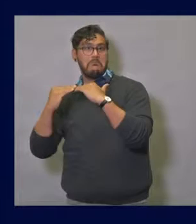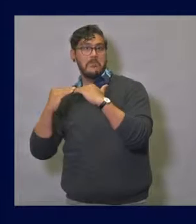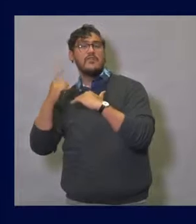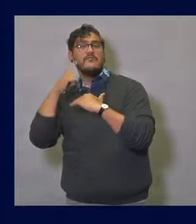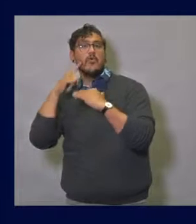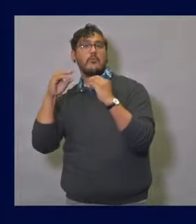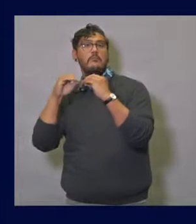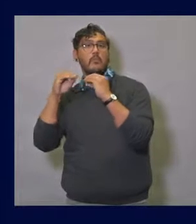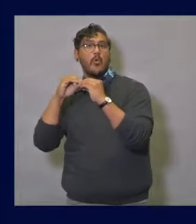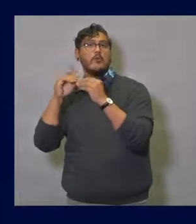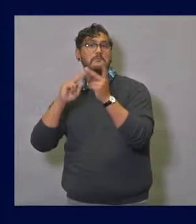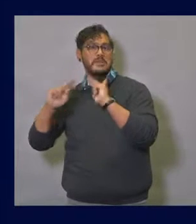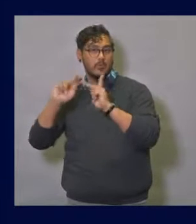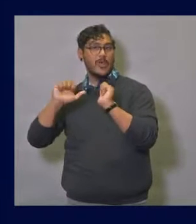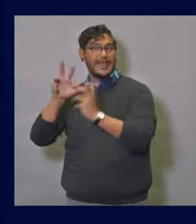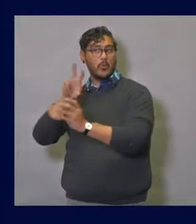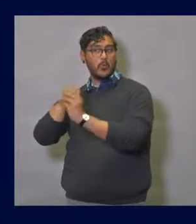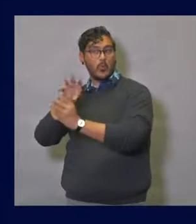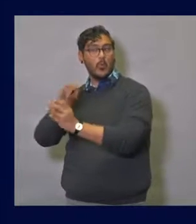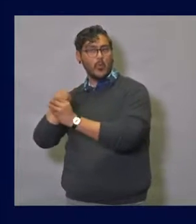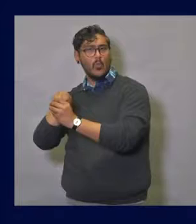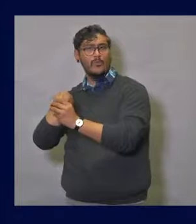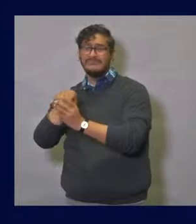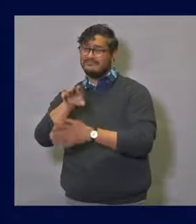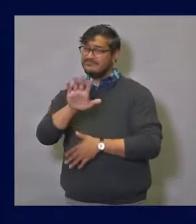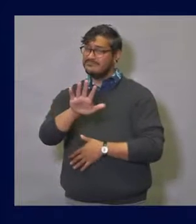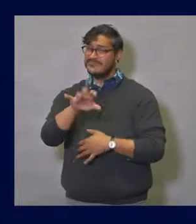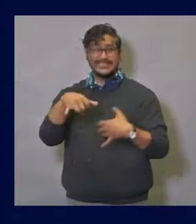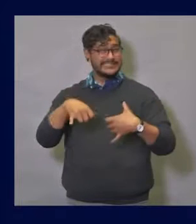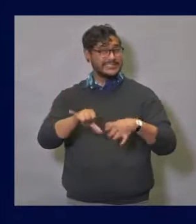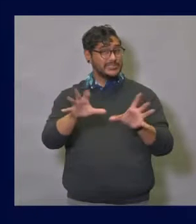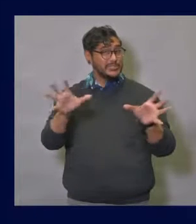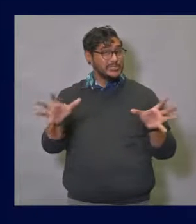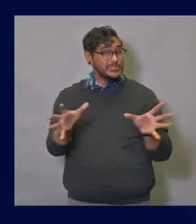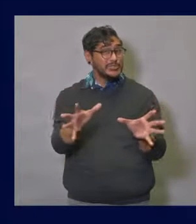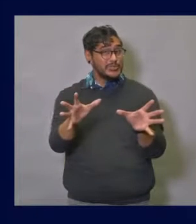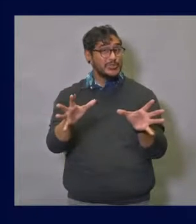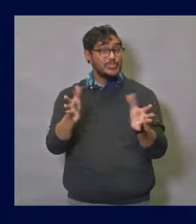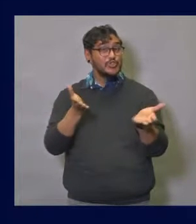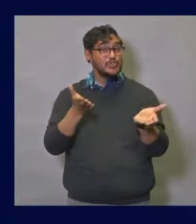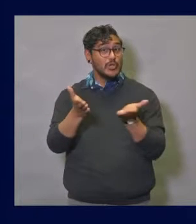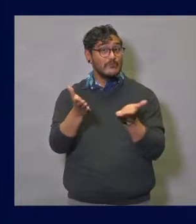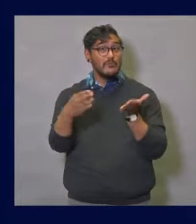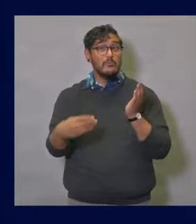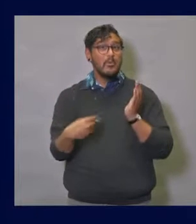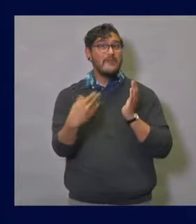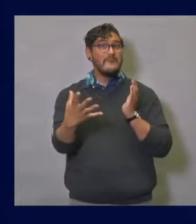TO 12 PARTICIPANTS TO MAKE THIS TYPE OF SUPPORT MORE ACCESSIBLE